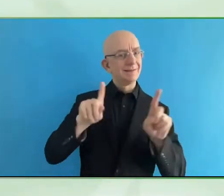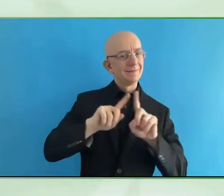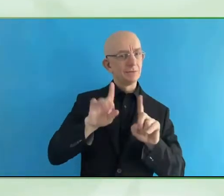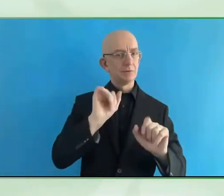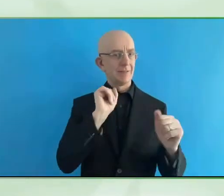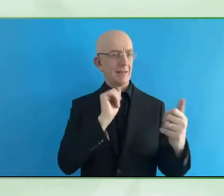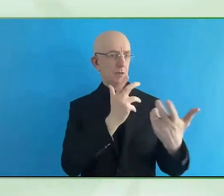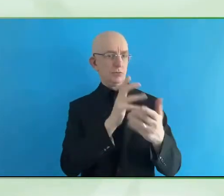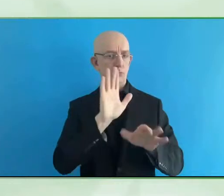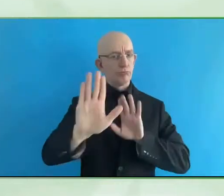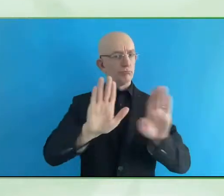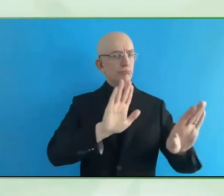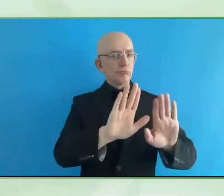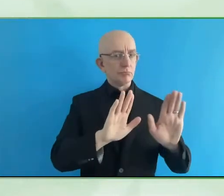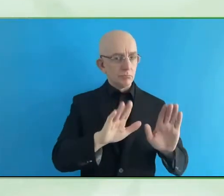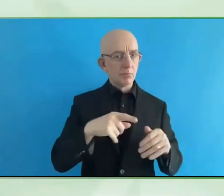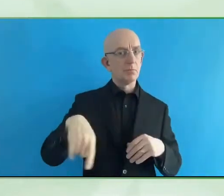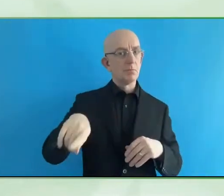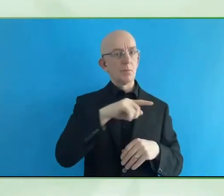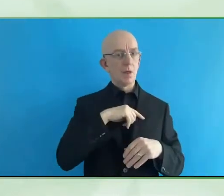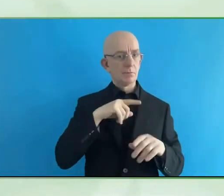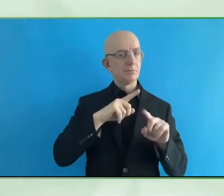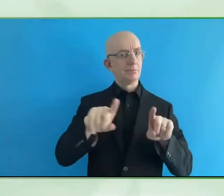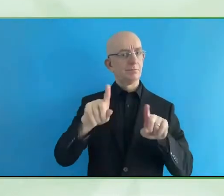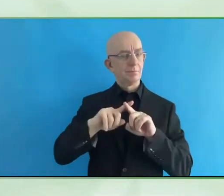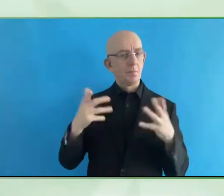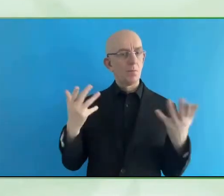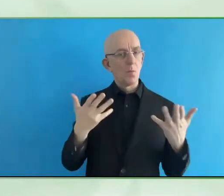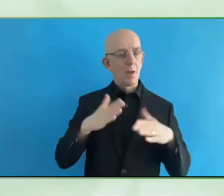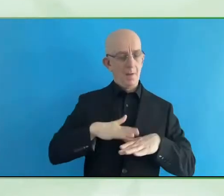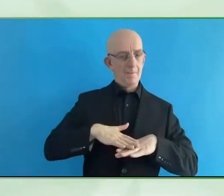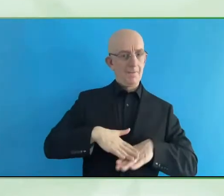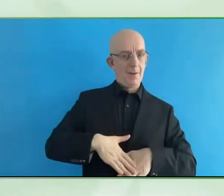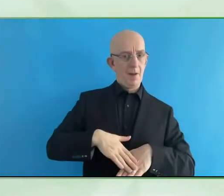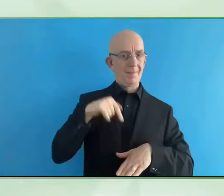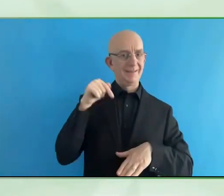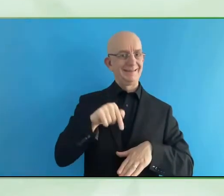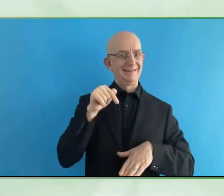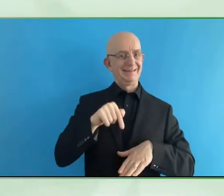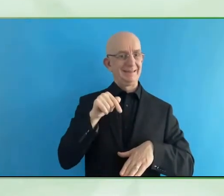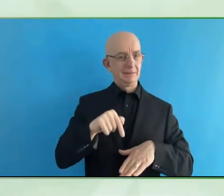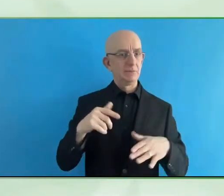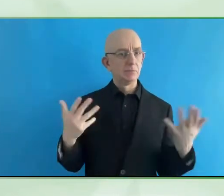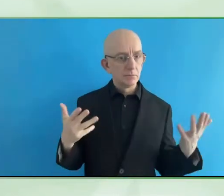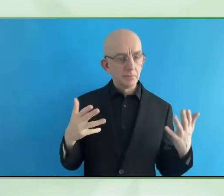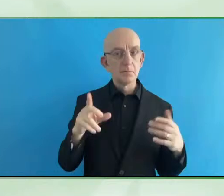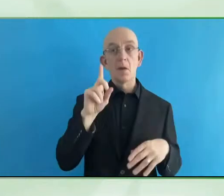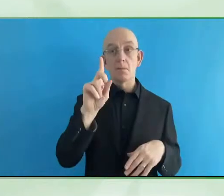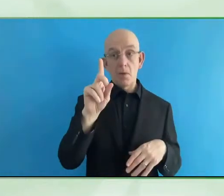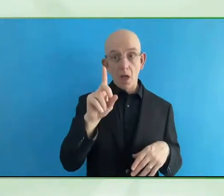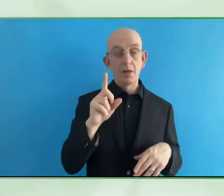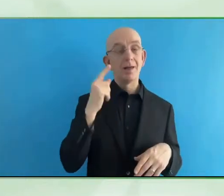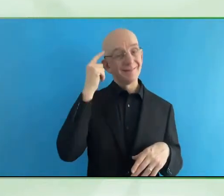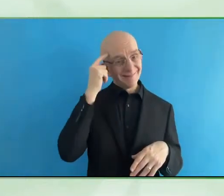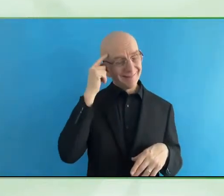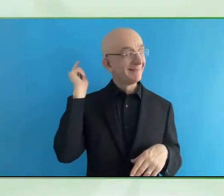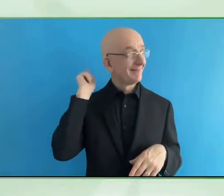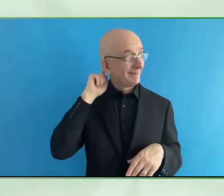But the company would be able to adjust and make this change. And they need to do that fast.